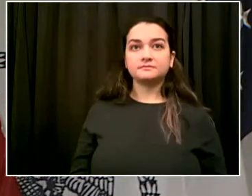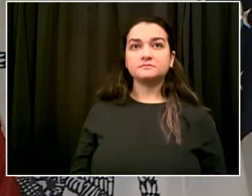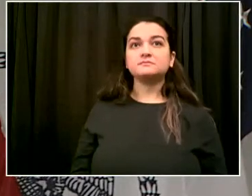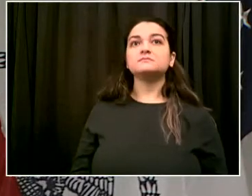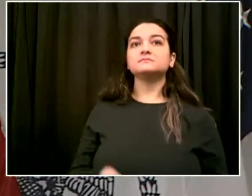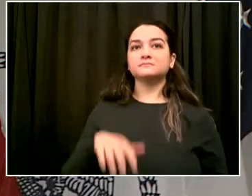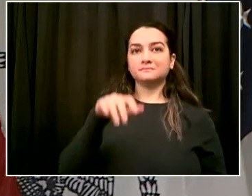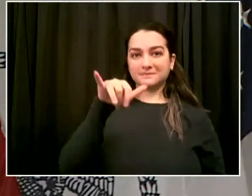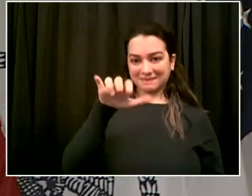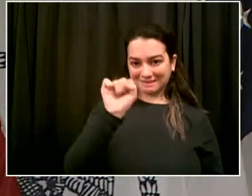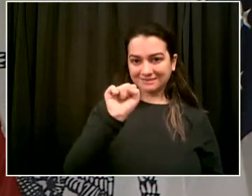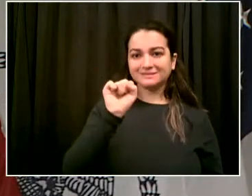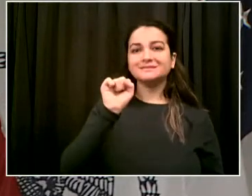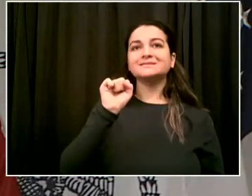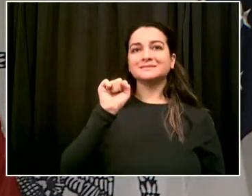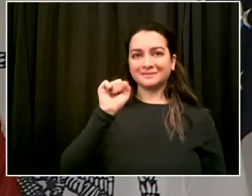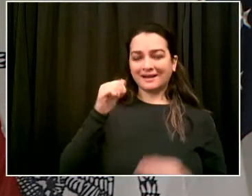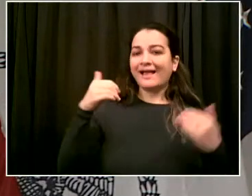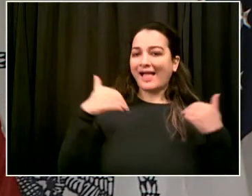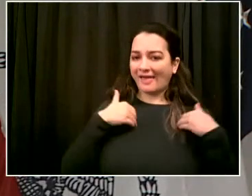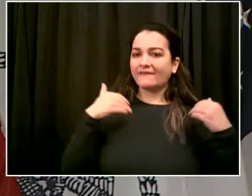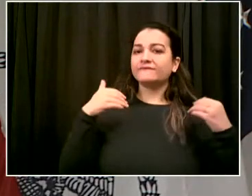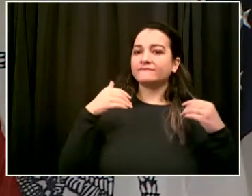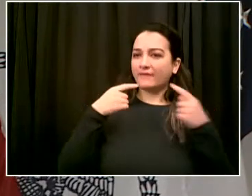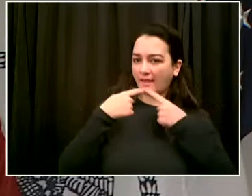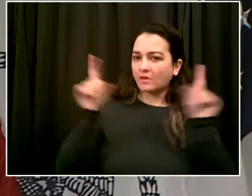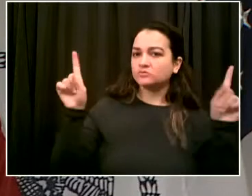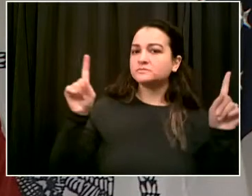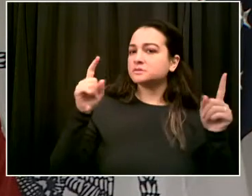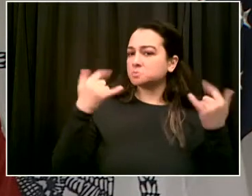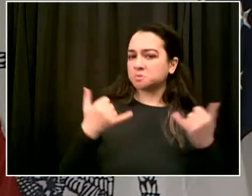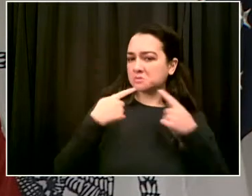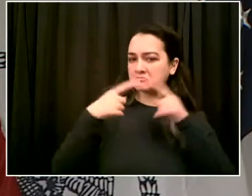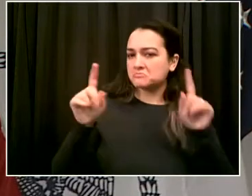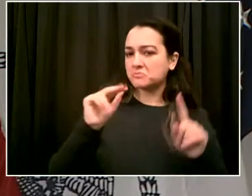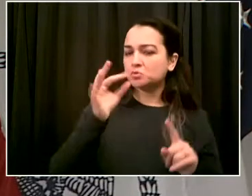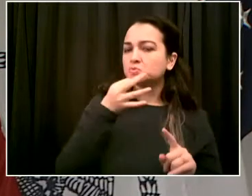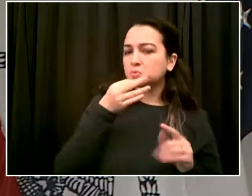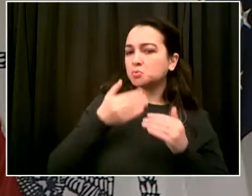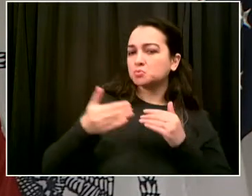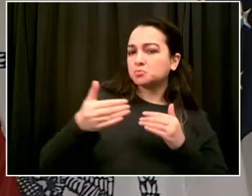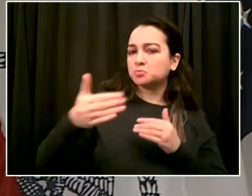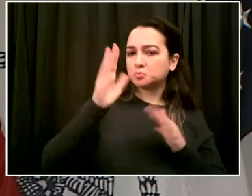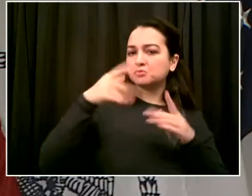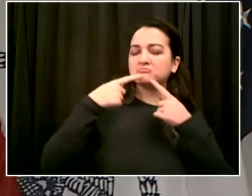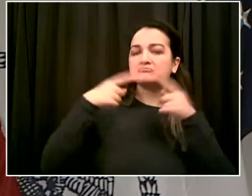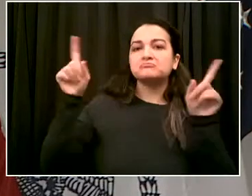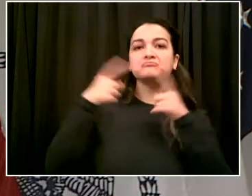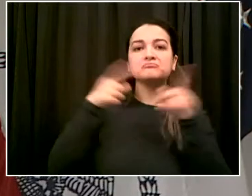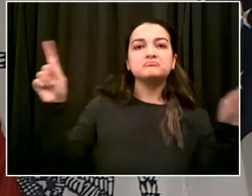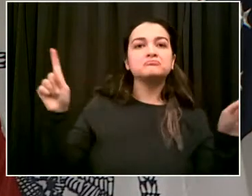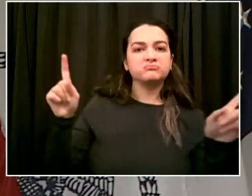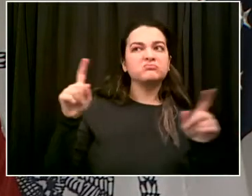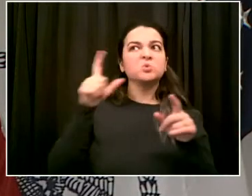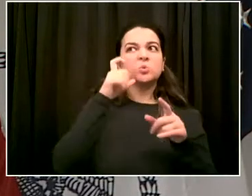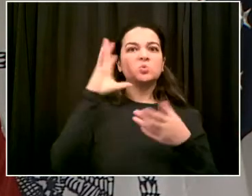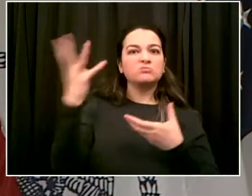AT THE MOST SENSITIVE ISSUES. OBVIOUSLY IN THE NUMBER OF CASES.